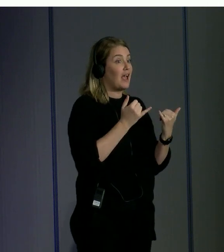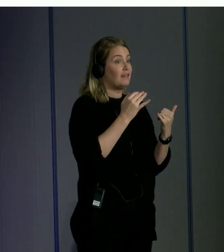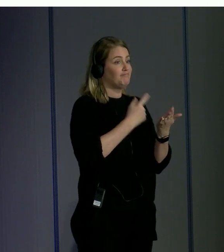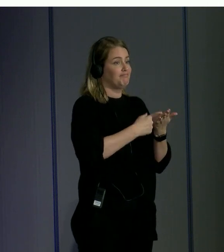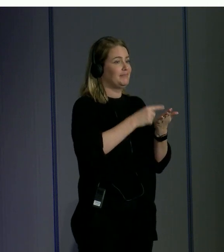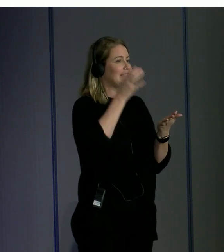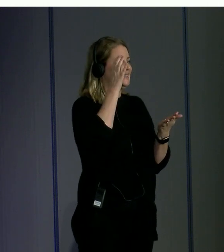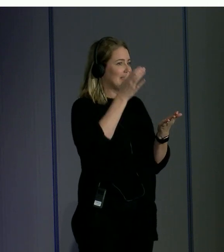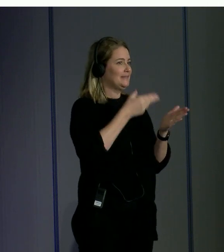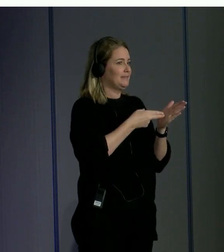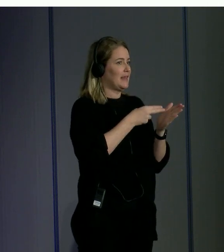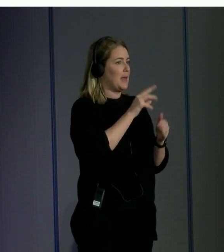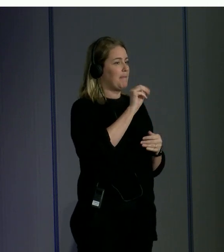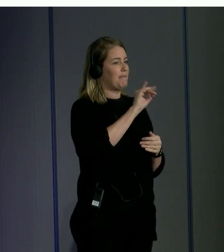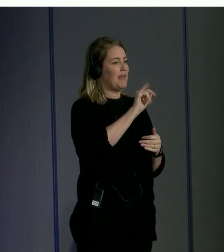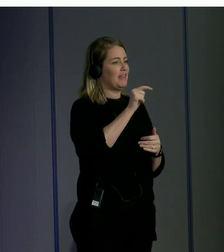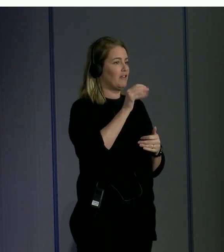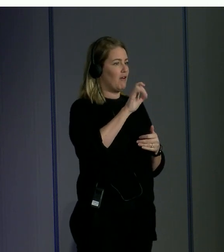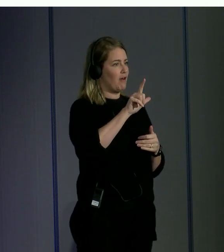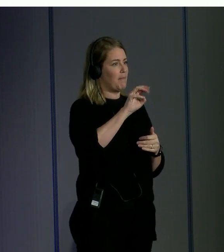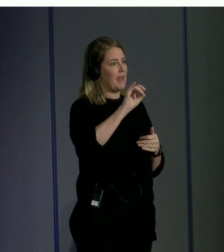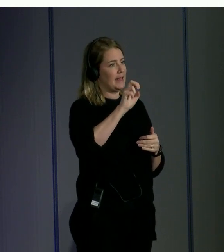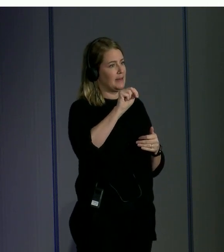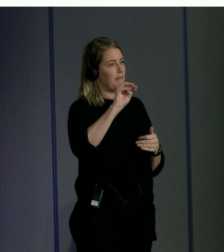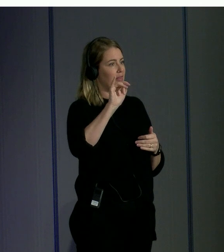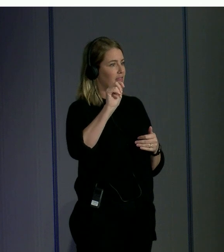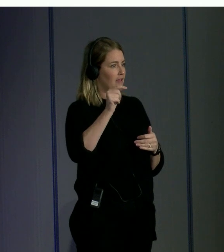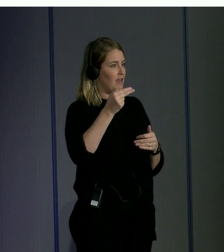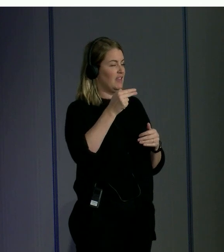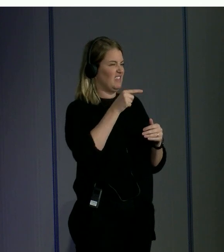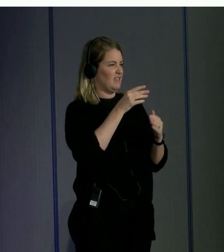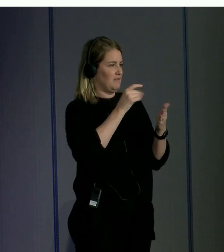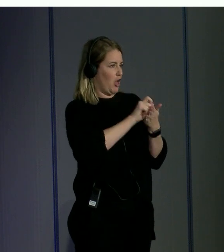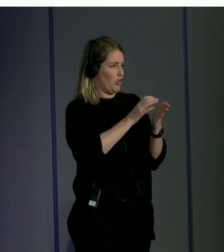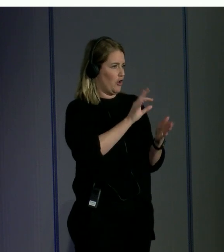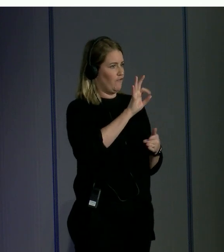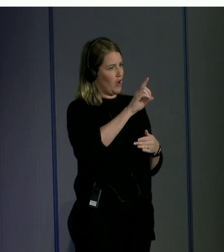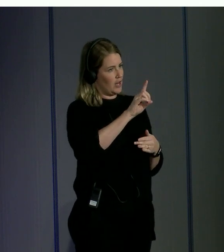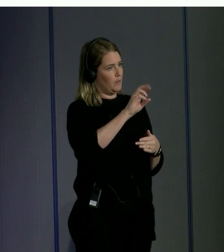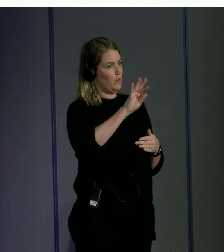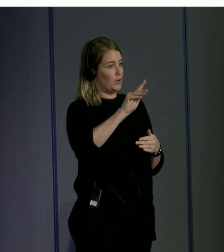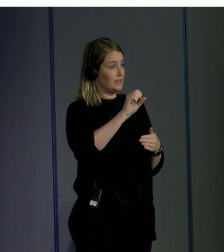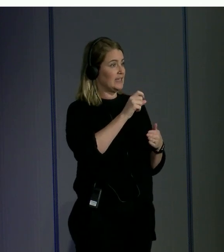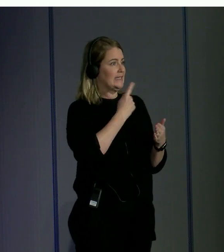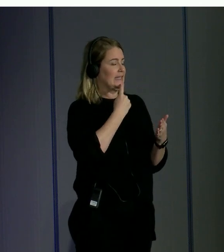In mythical man month, Fred books uses as term called conceptual integrity and relates